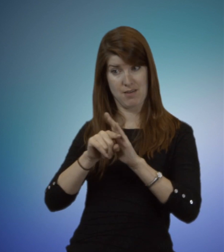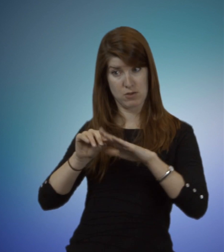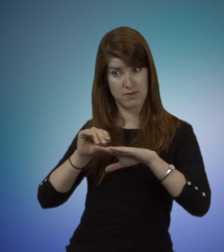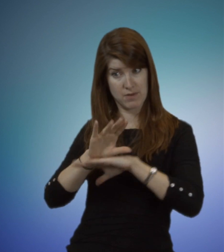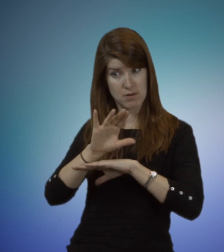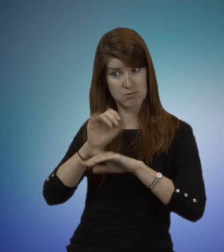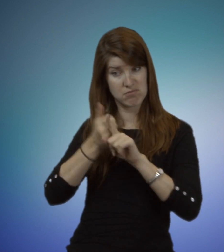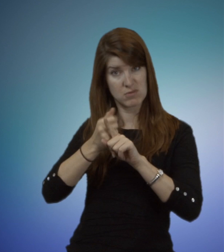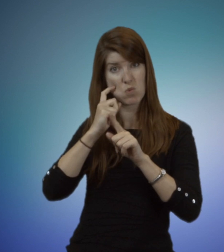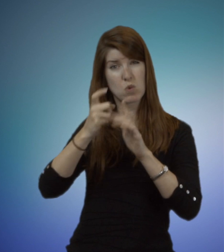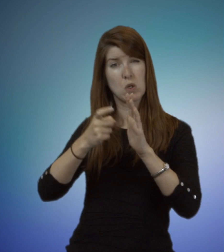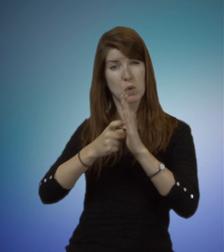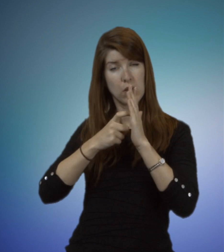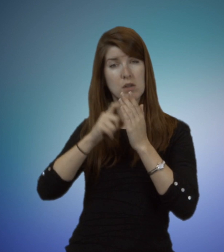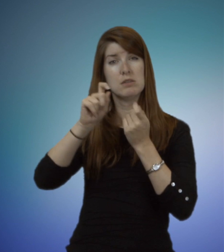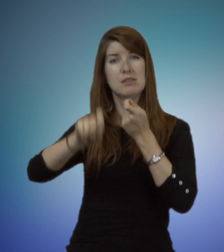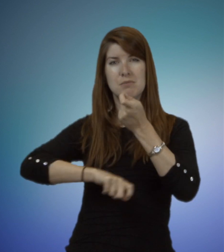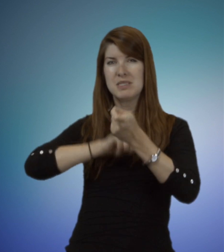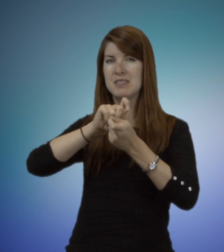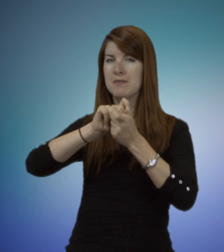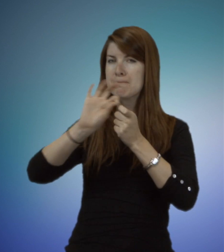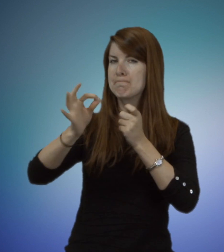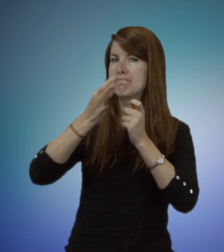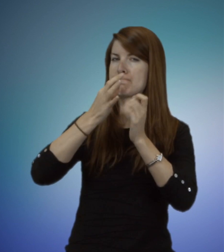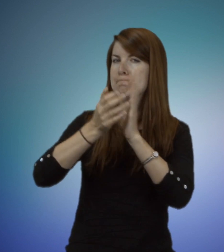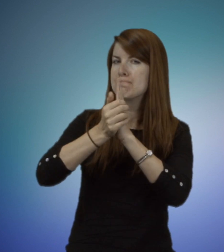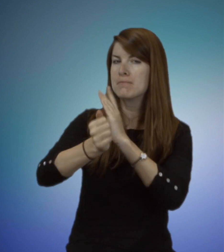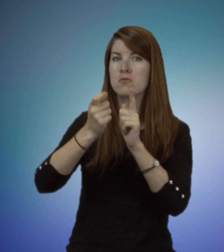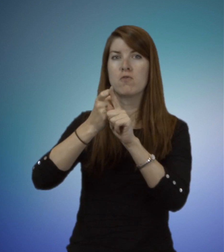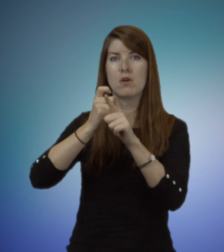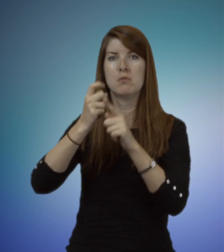of a speech language pathologist in order to help that student access their curriculum?